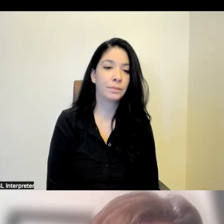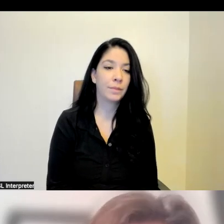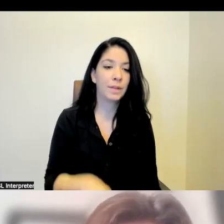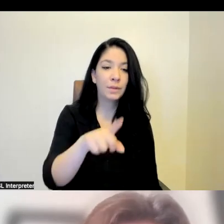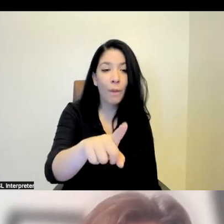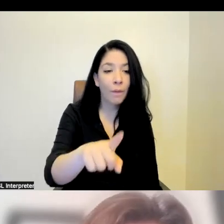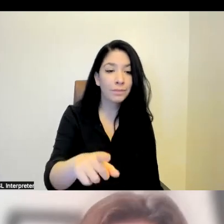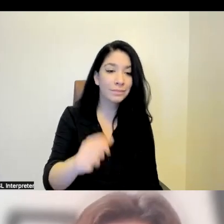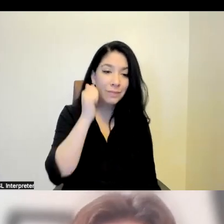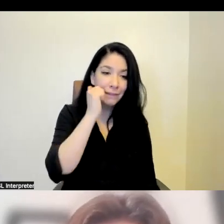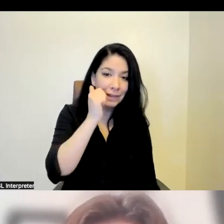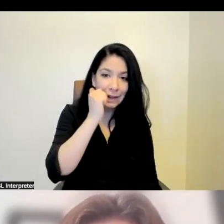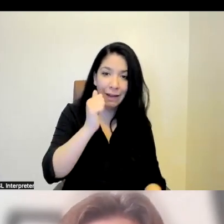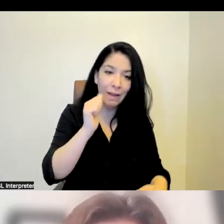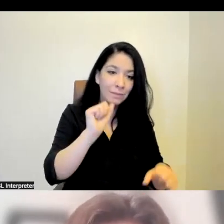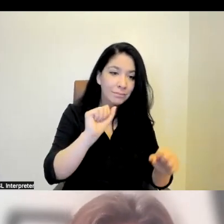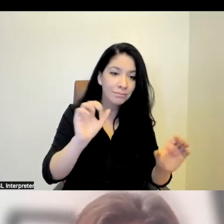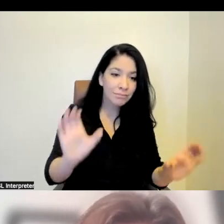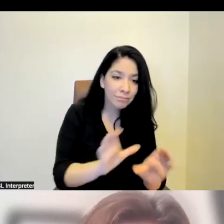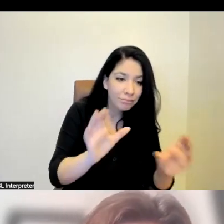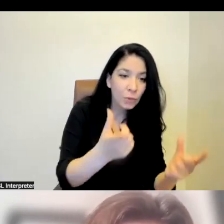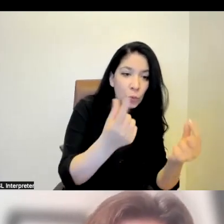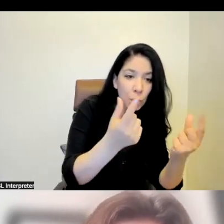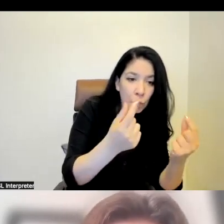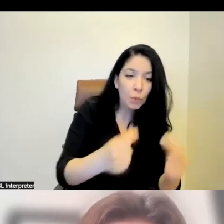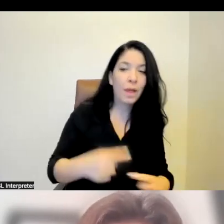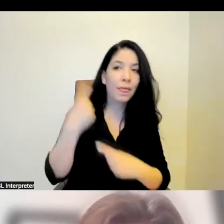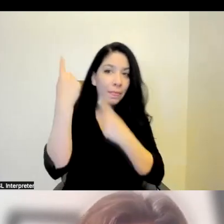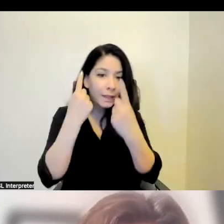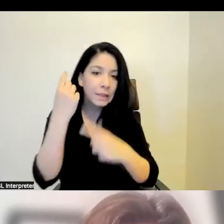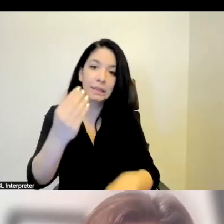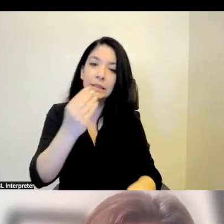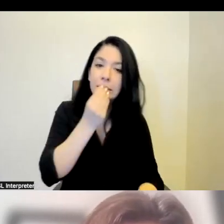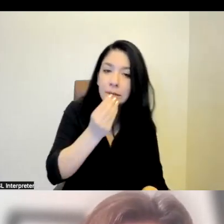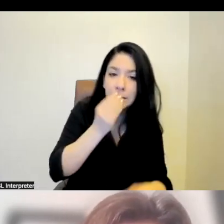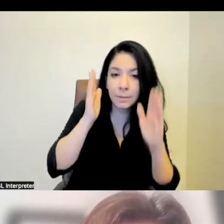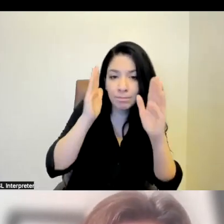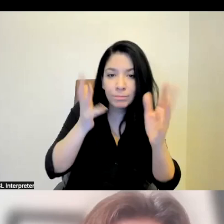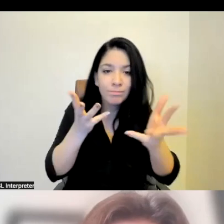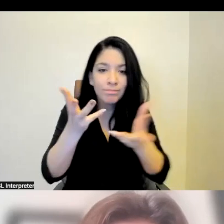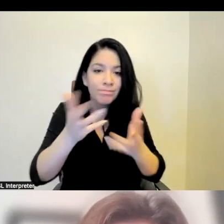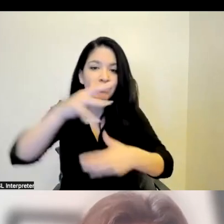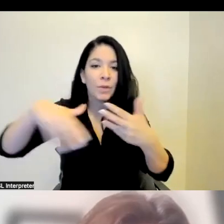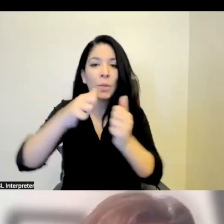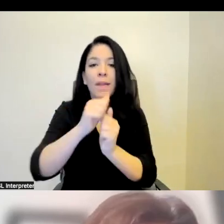tasks to eating to thinking to concentrating to interacting with others and so on. Next slide.